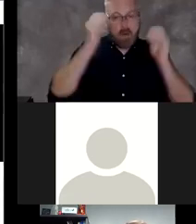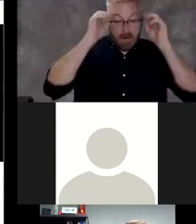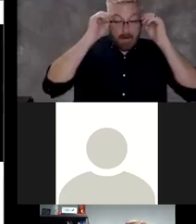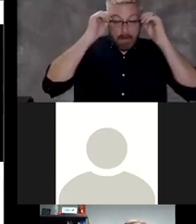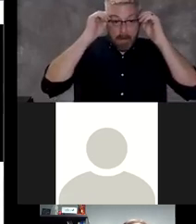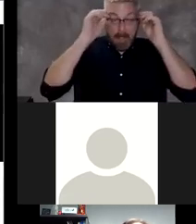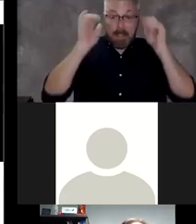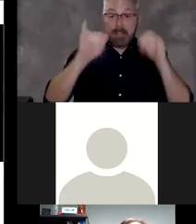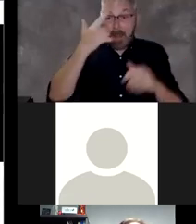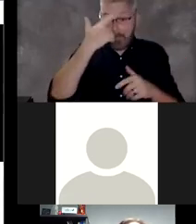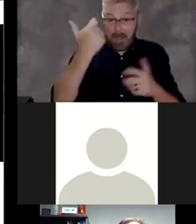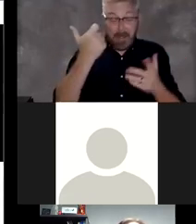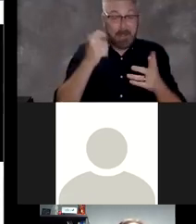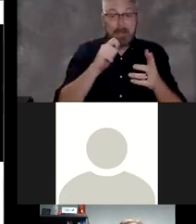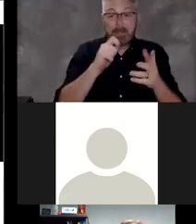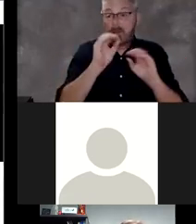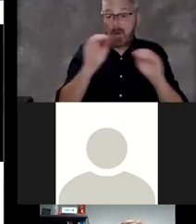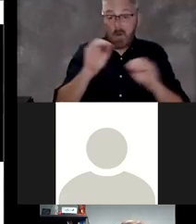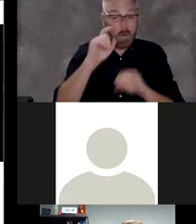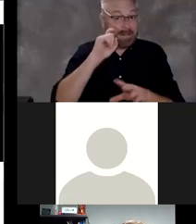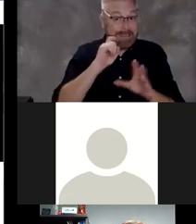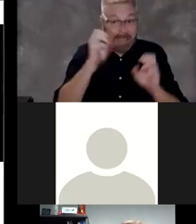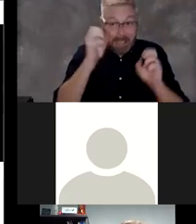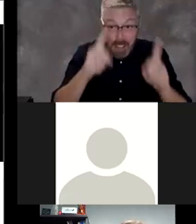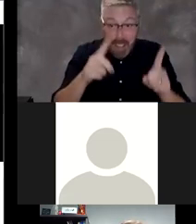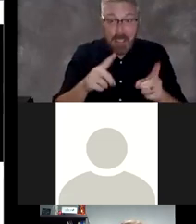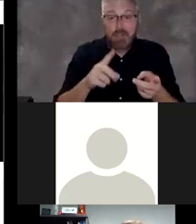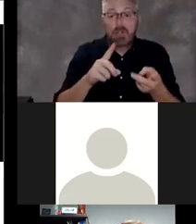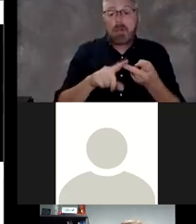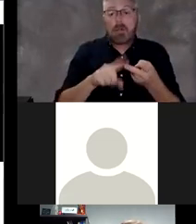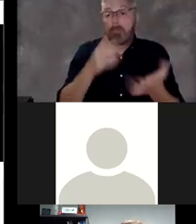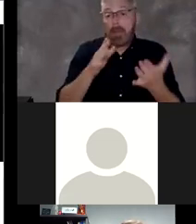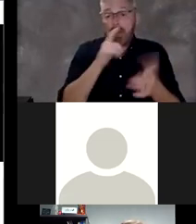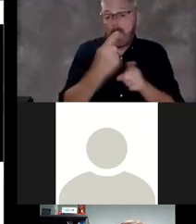SEX EDUCATION, IF THEY DID NOT HAVE THE PROPER UNDERSTANDING OF